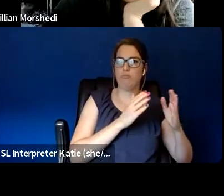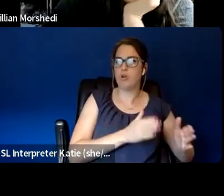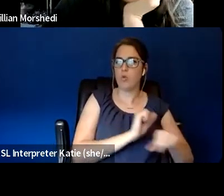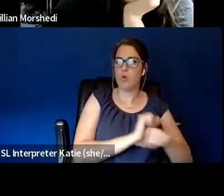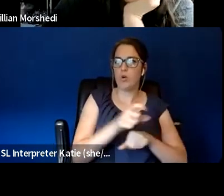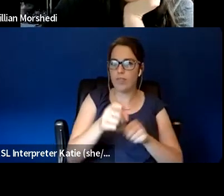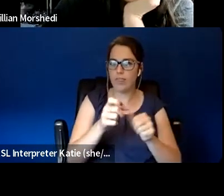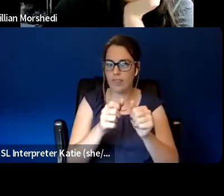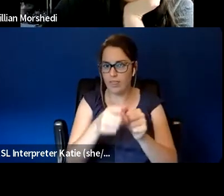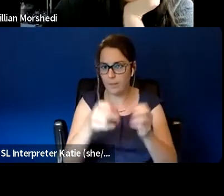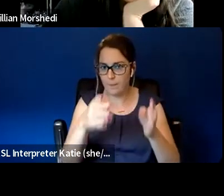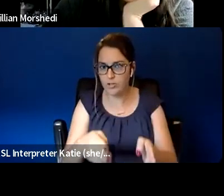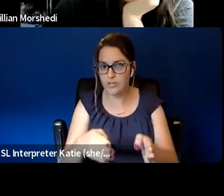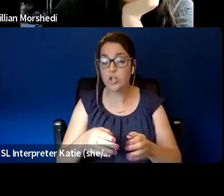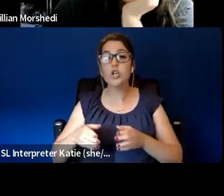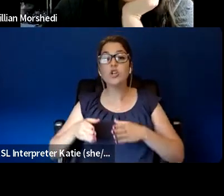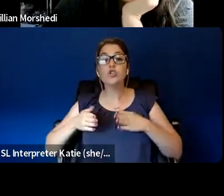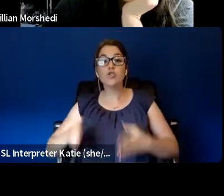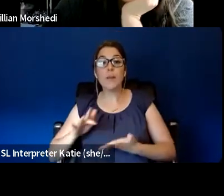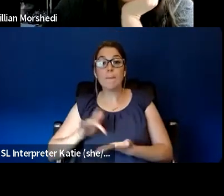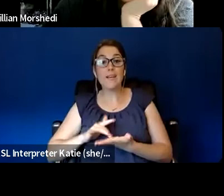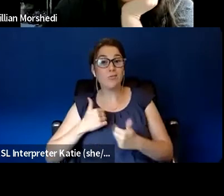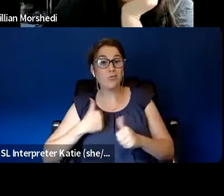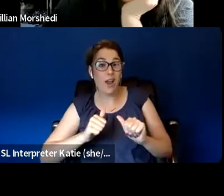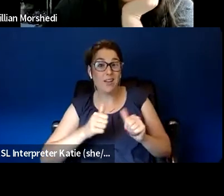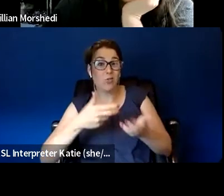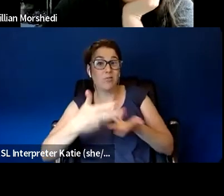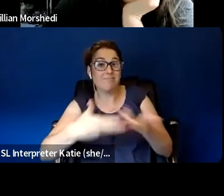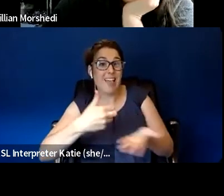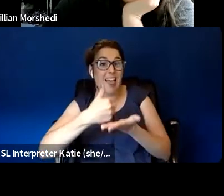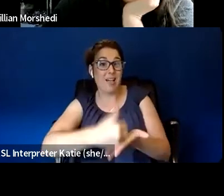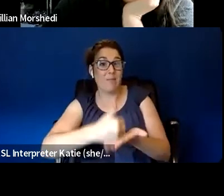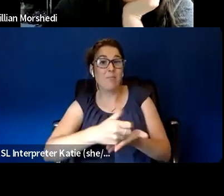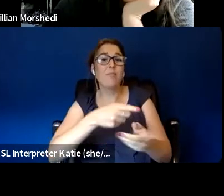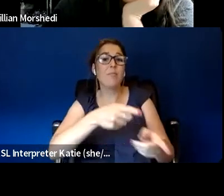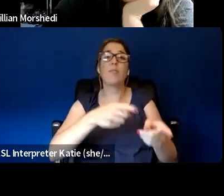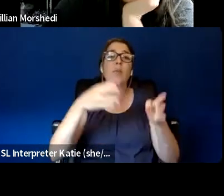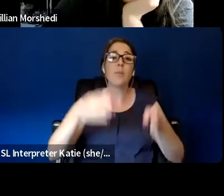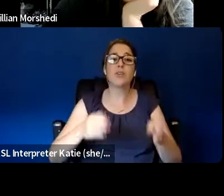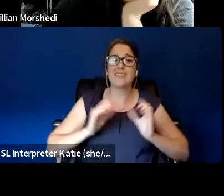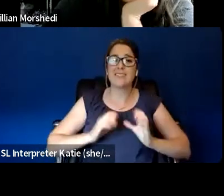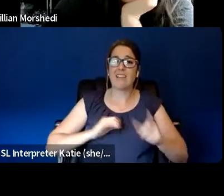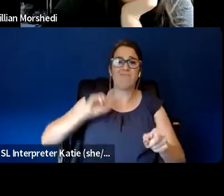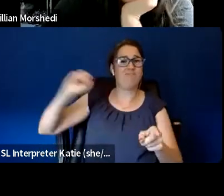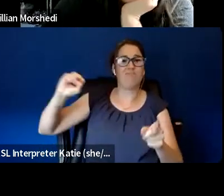was trying to work with him, but he wasn't open to it at the time. But we just kept providing outreach to him.